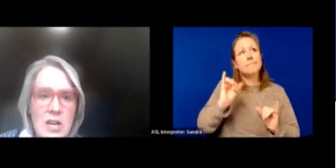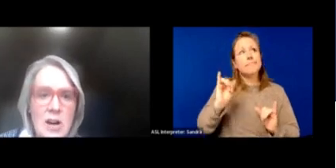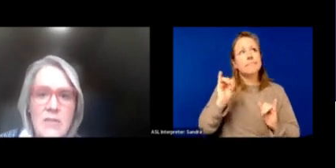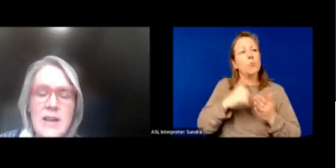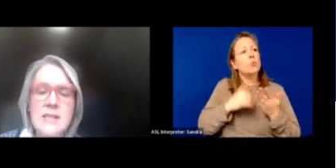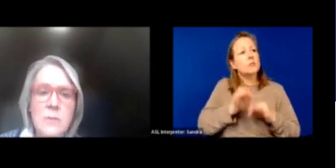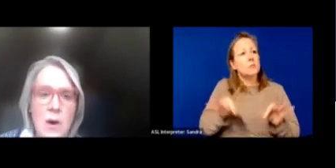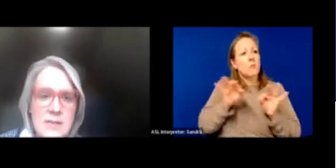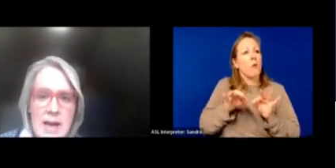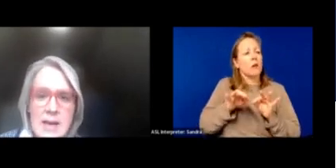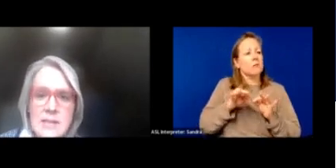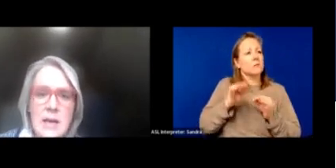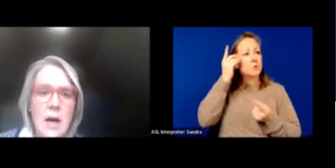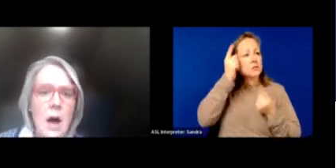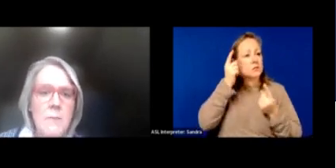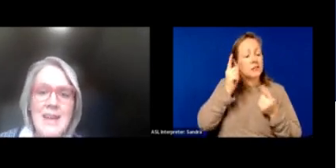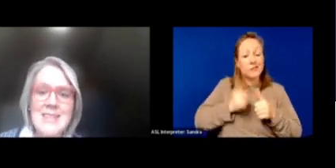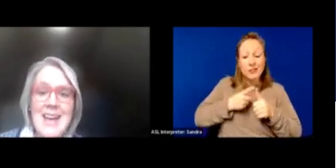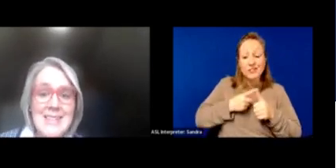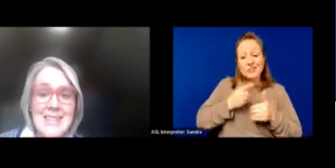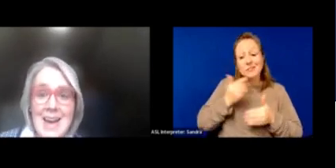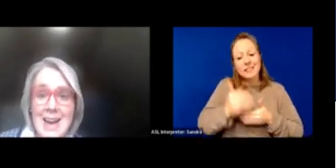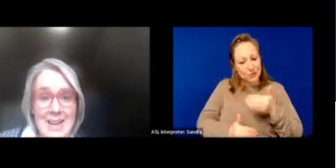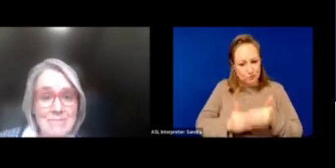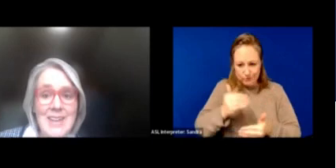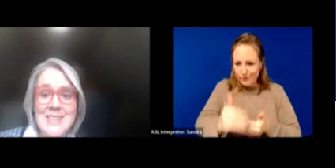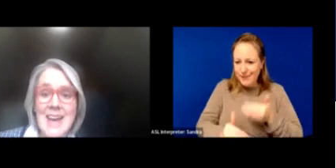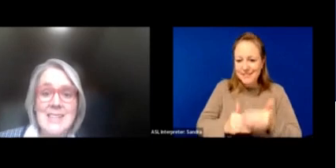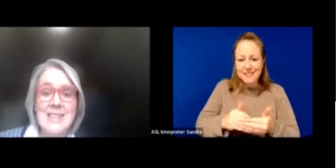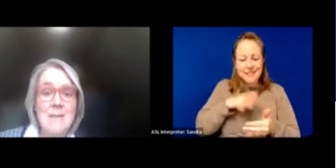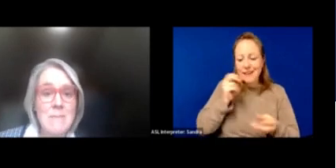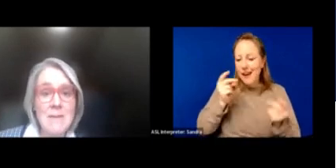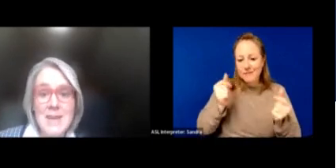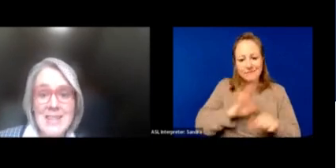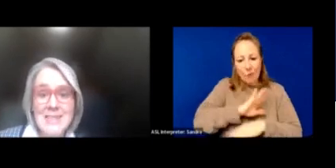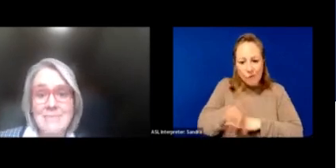share, they it's a process. It takes time. It takes commitment.